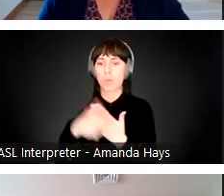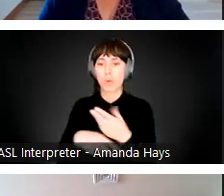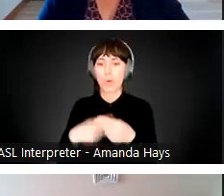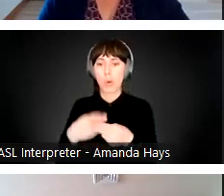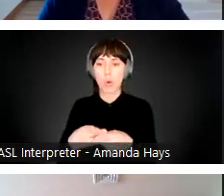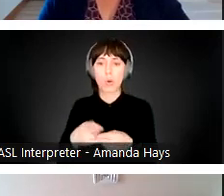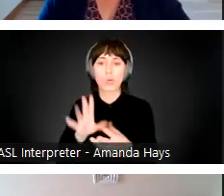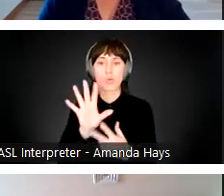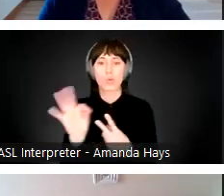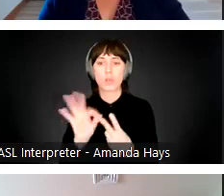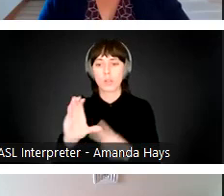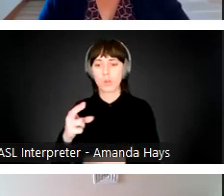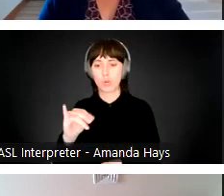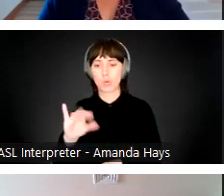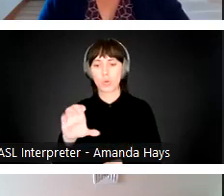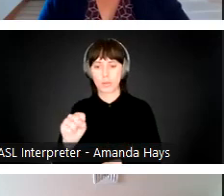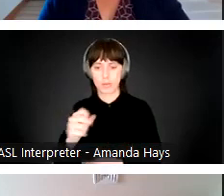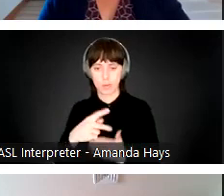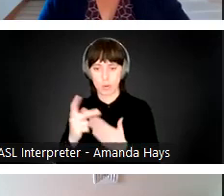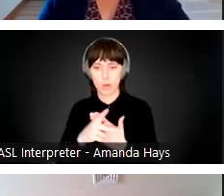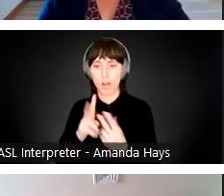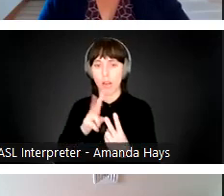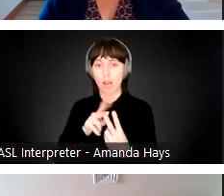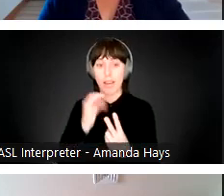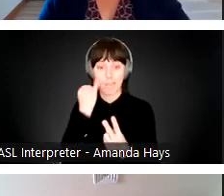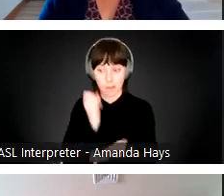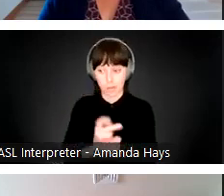for that, then you either hire or the